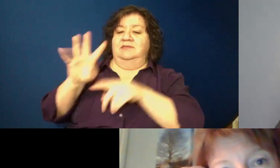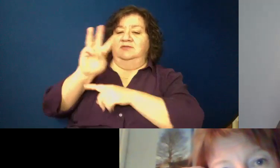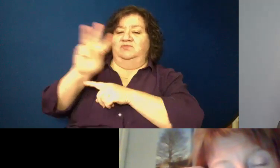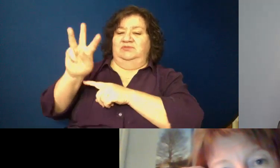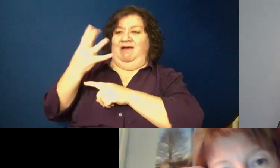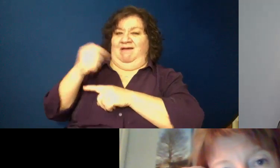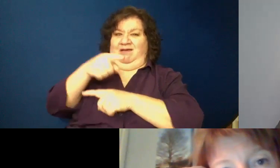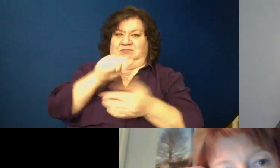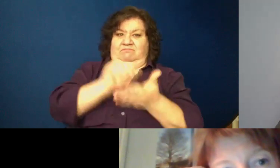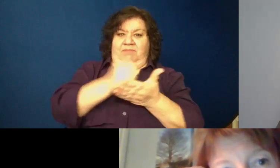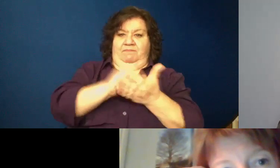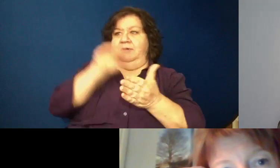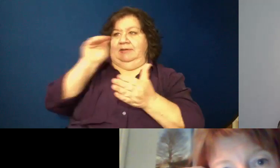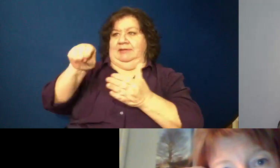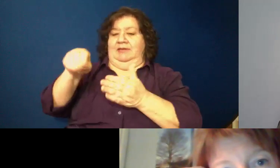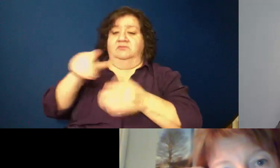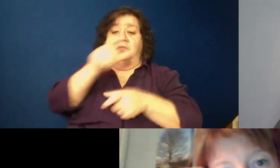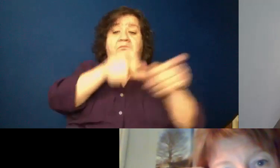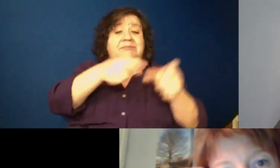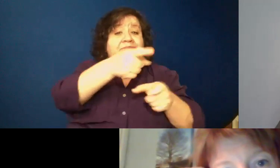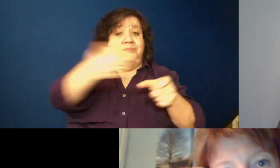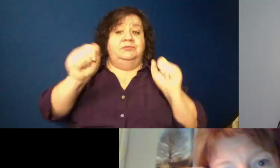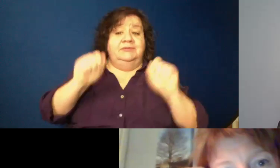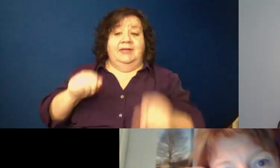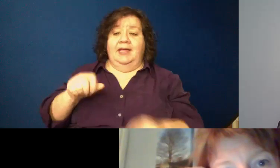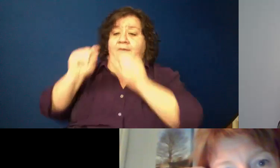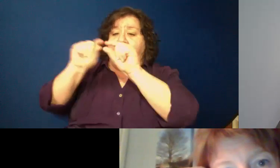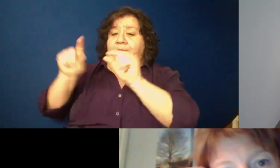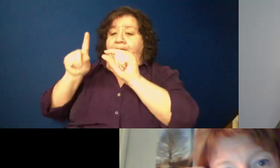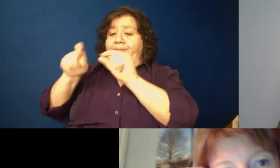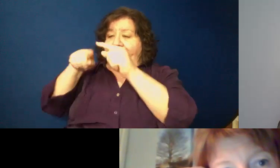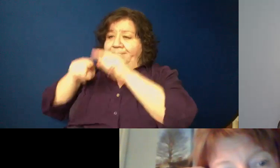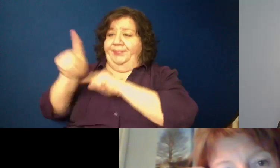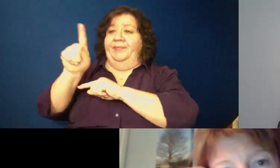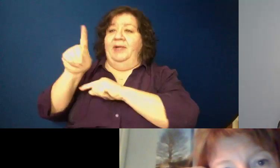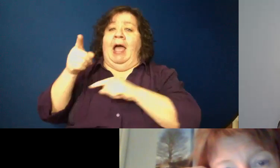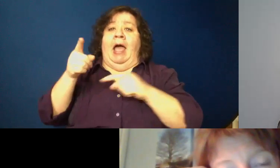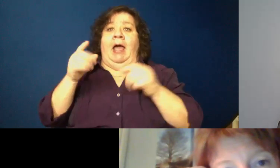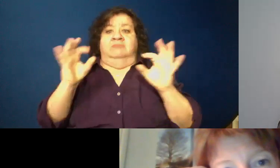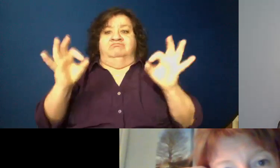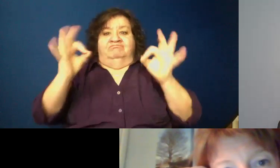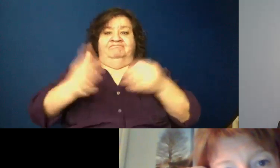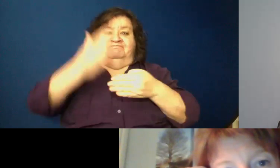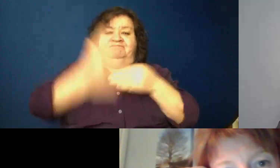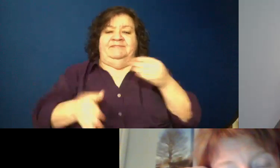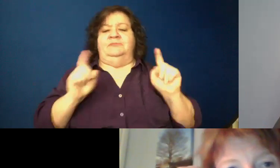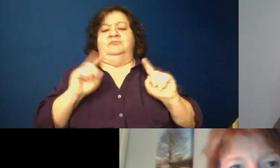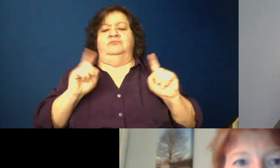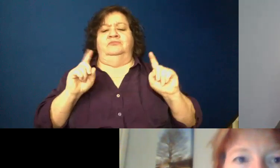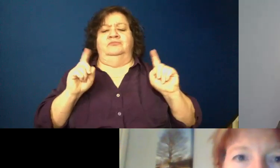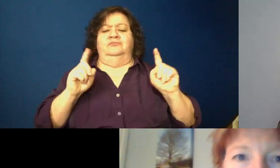there where we also provide some rationale for the for why you're asking this prioritization and